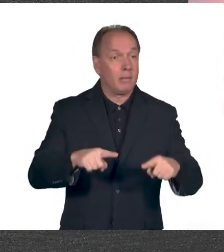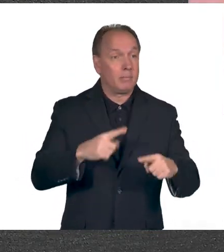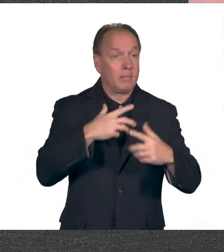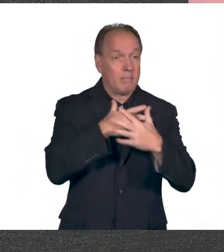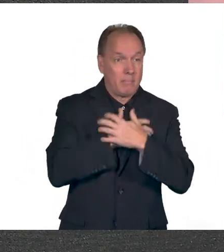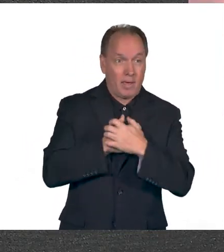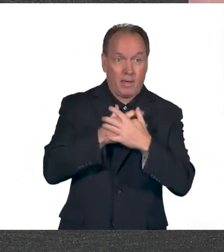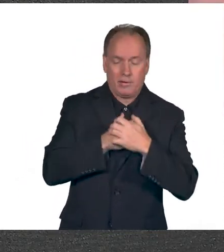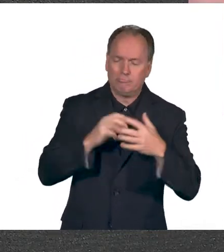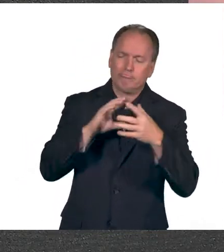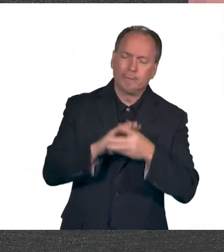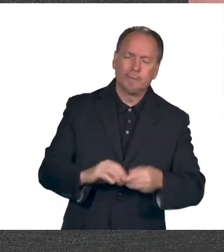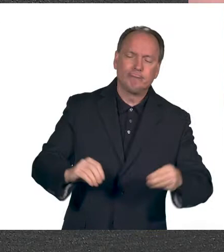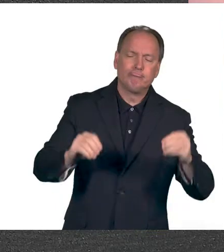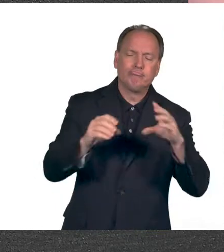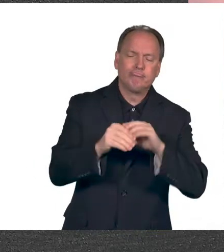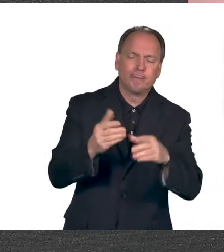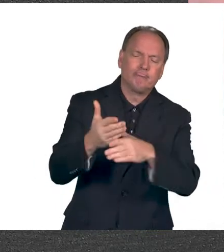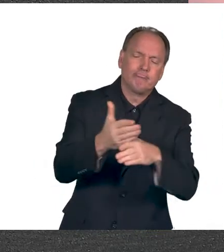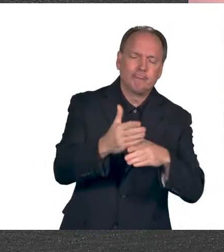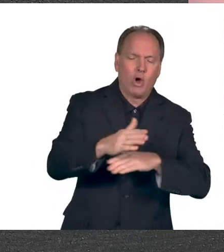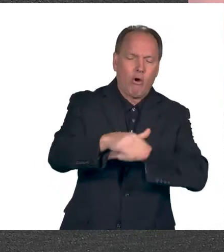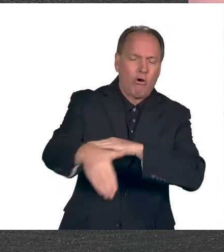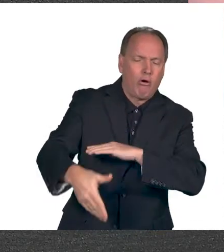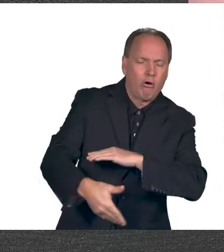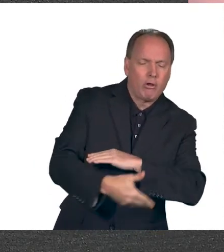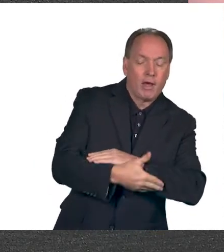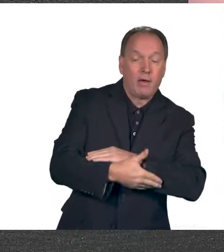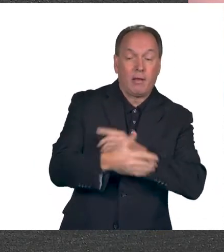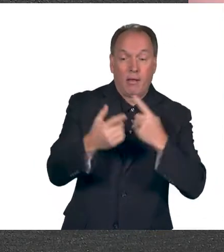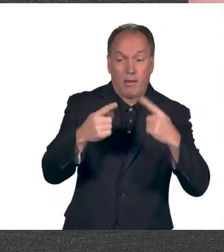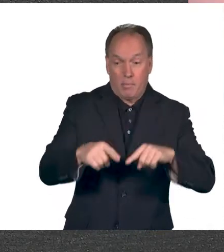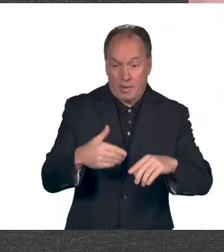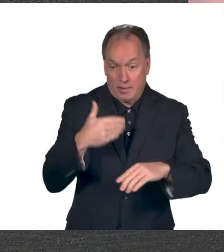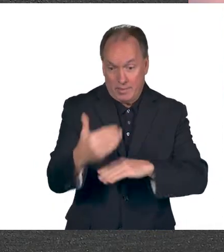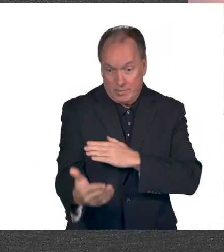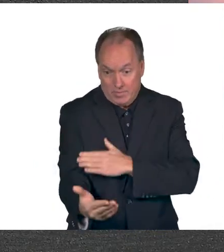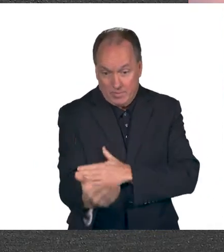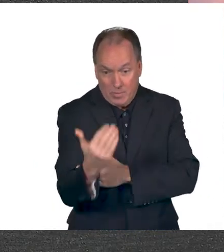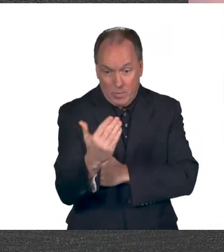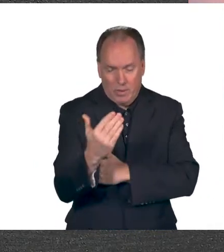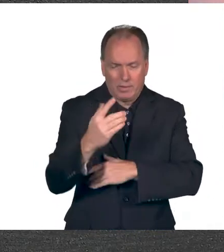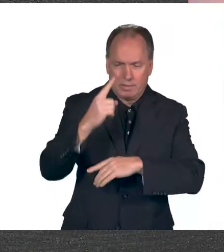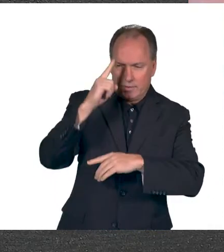through the blustery night, when the sun peaks up on a crisp, clear, down,